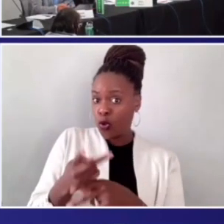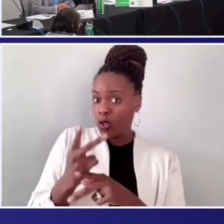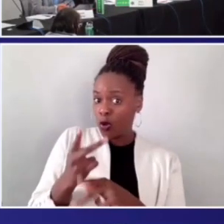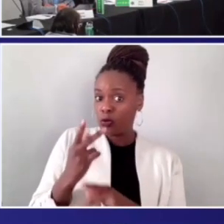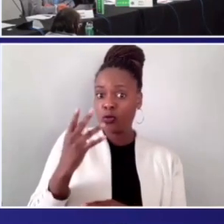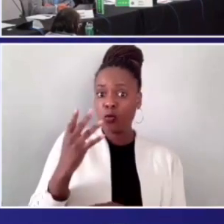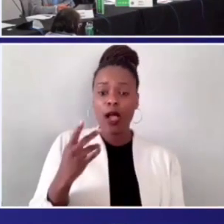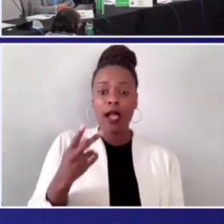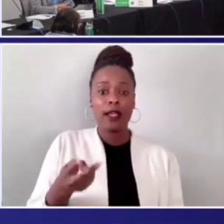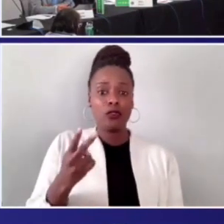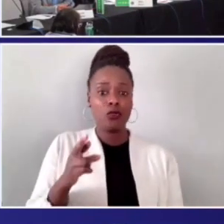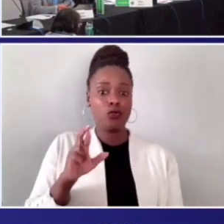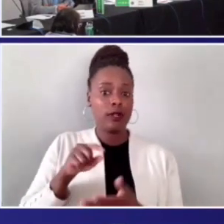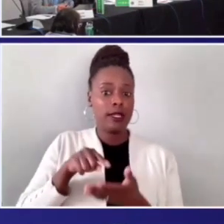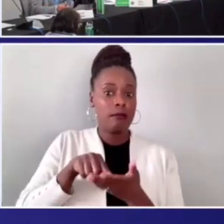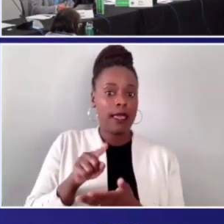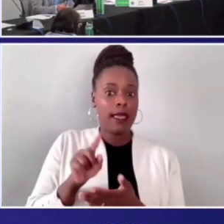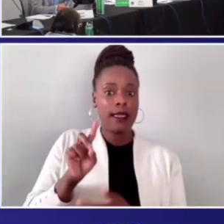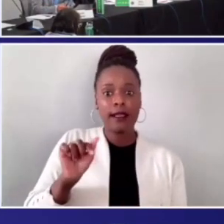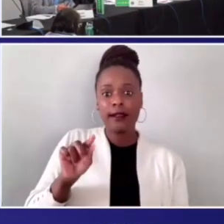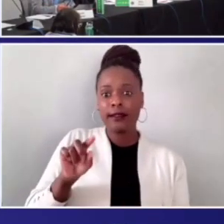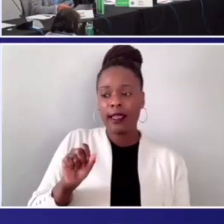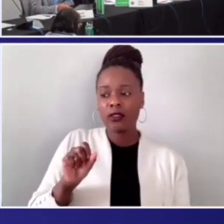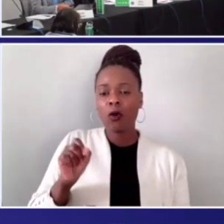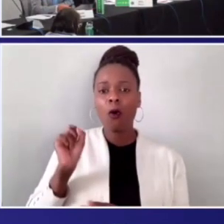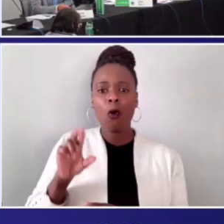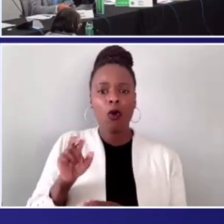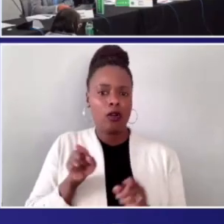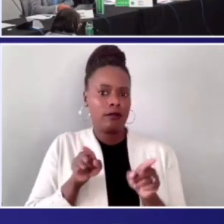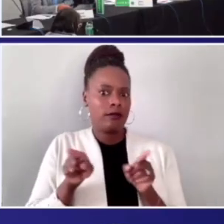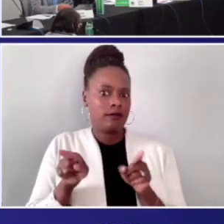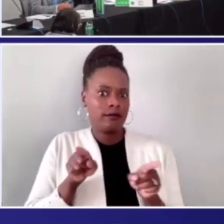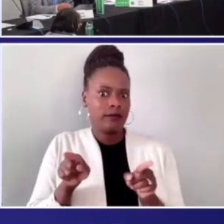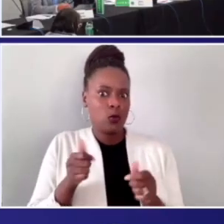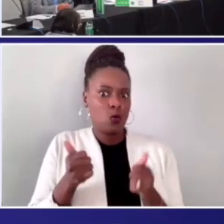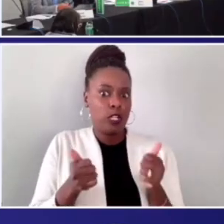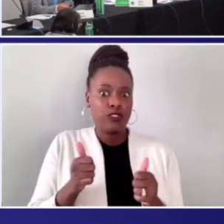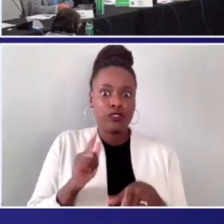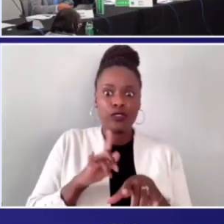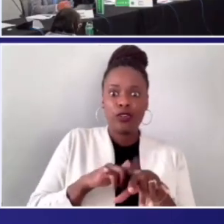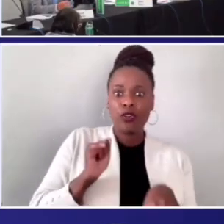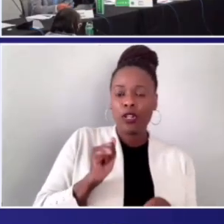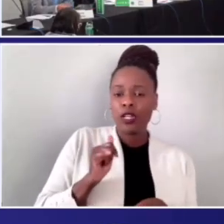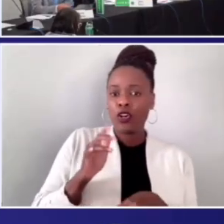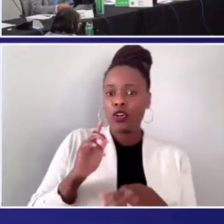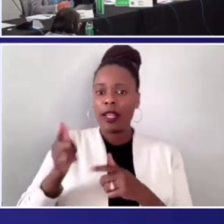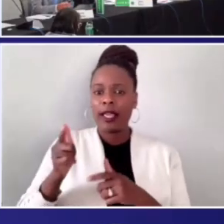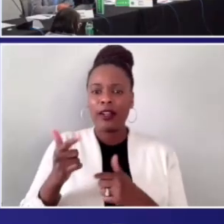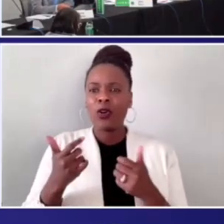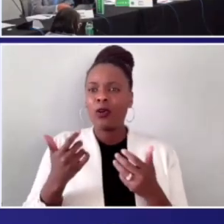dates? And if not, do you choose the earlier or later? And then as far as the calculation is concerned, because, you know, we deal with --